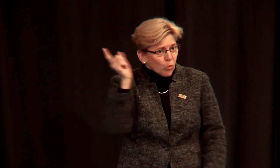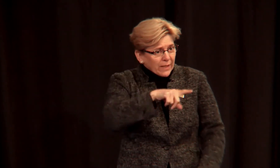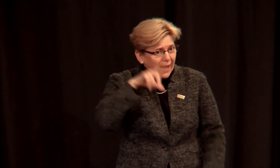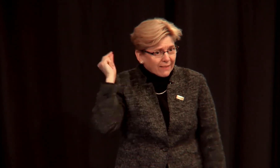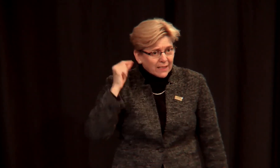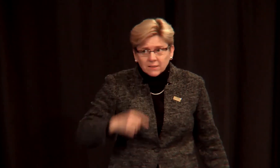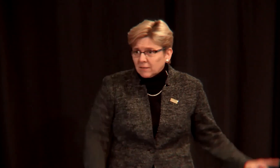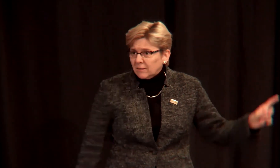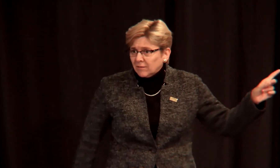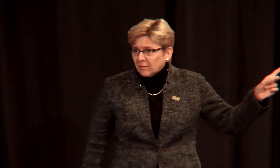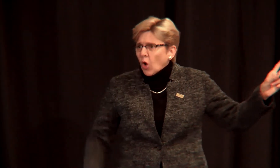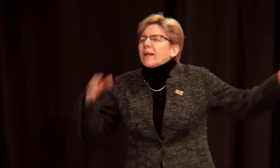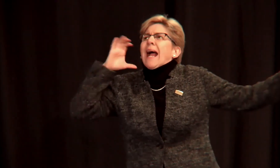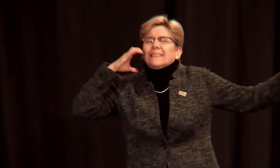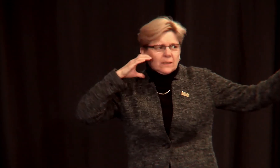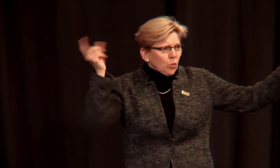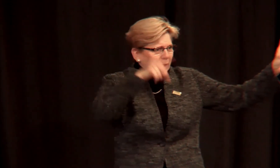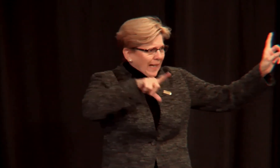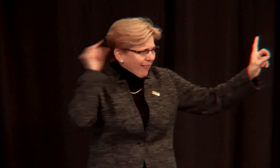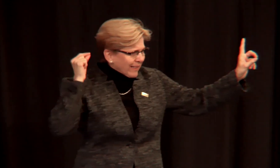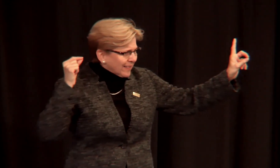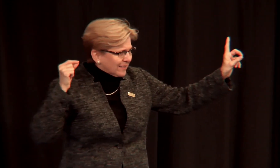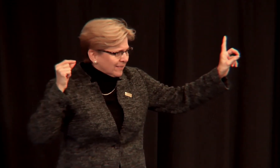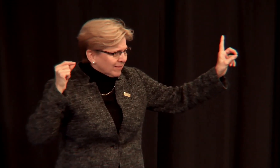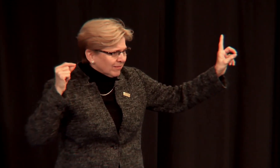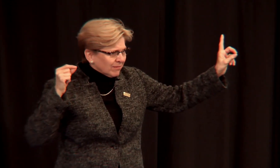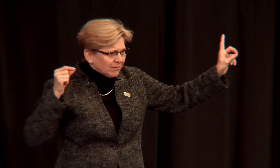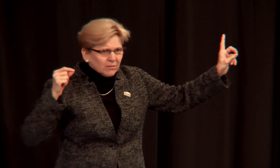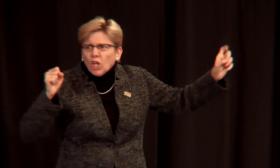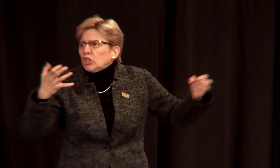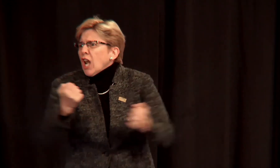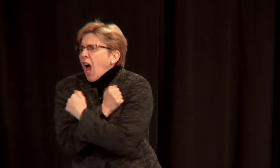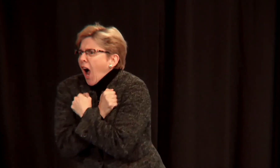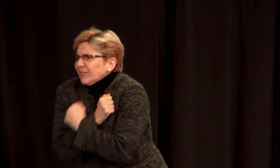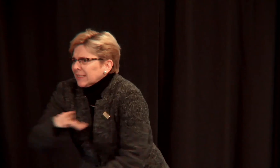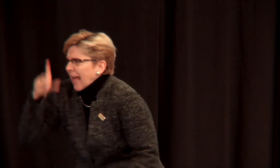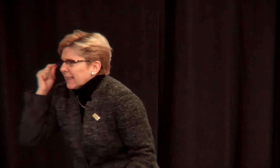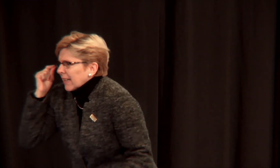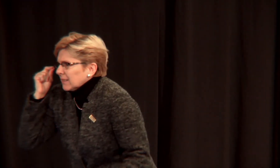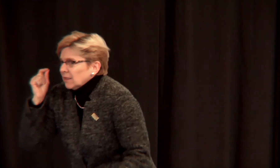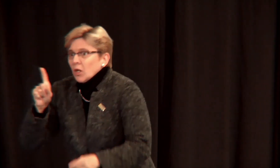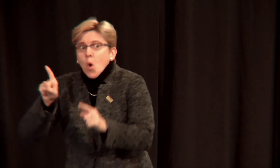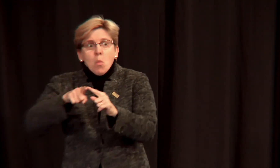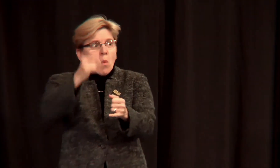She has a deaf nephew who went to Gallaudet. Oh cousin, right. She loves Gallaudet.